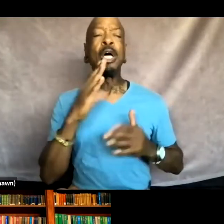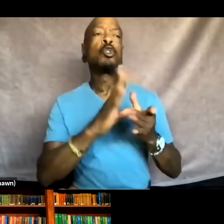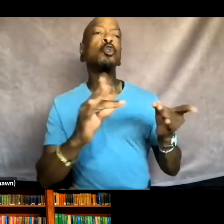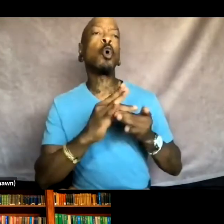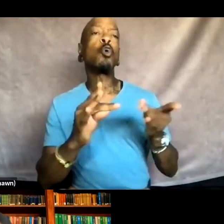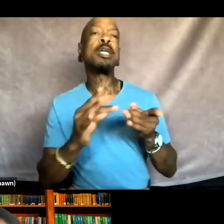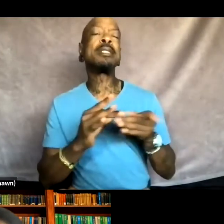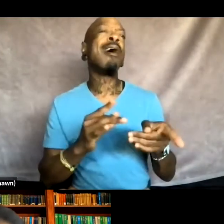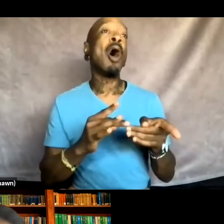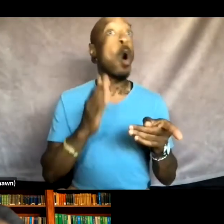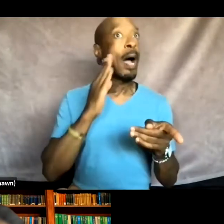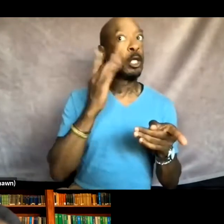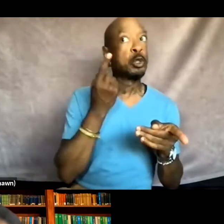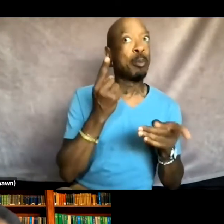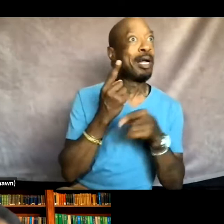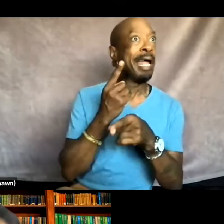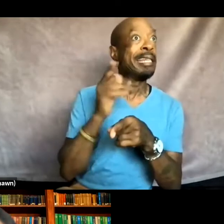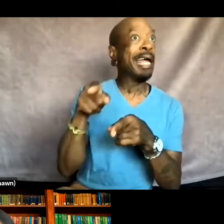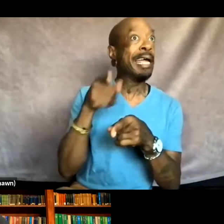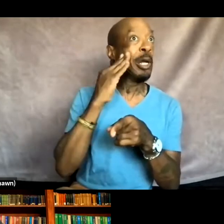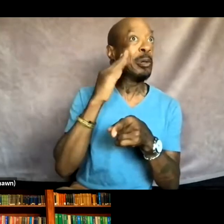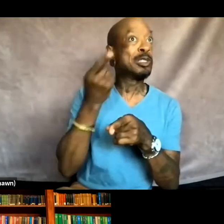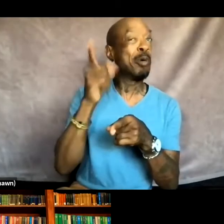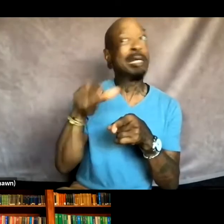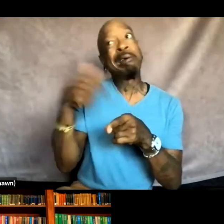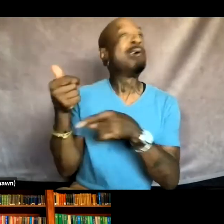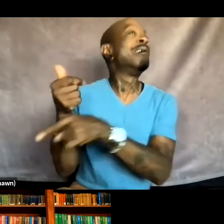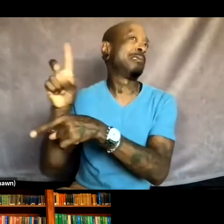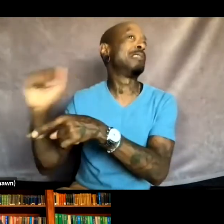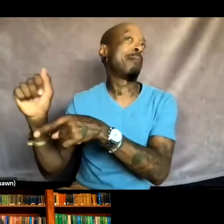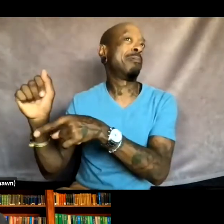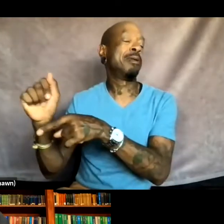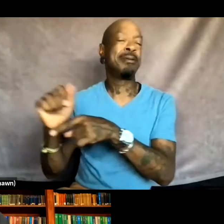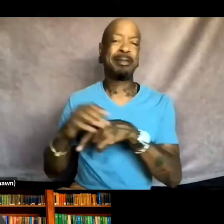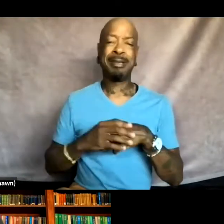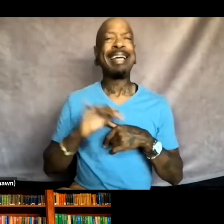who has a disability, you know it's always like a game of telephone where.